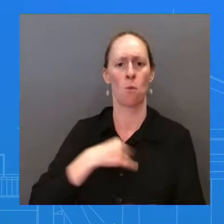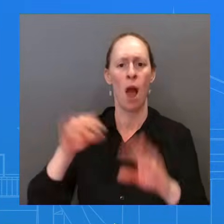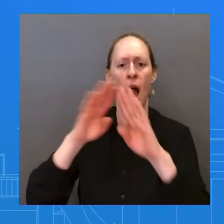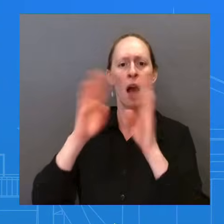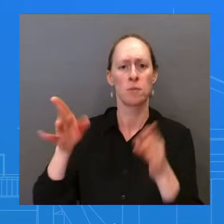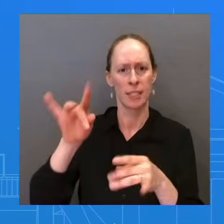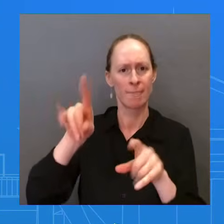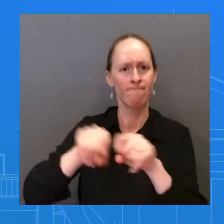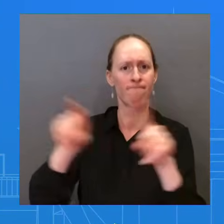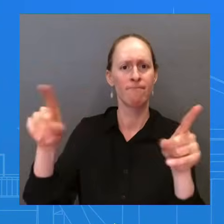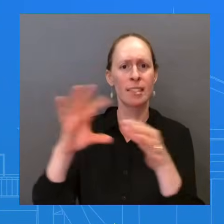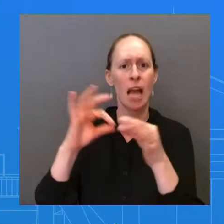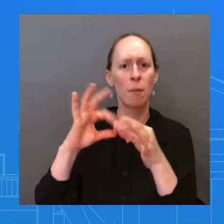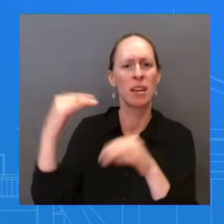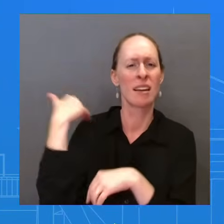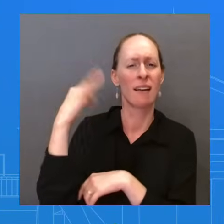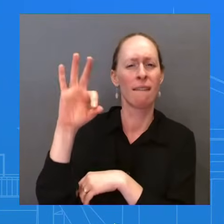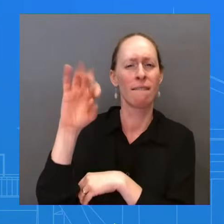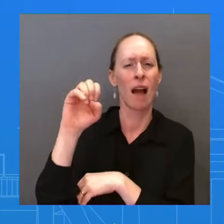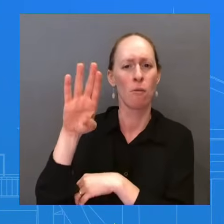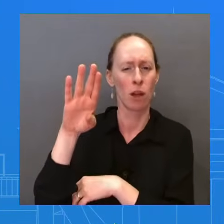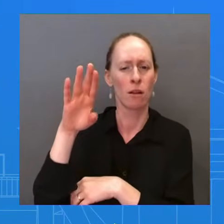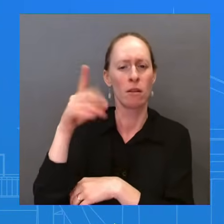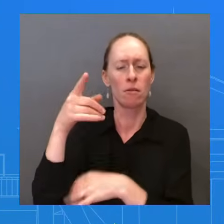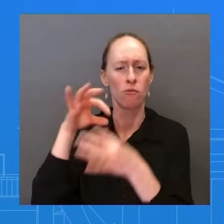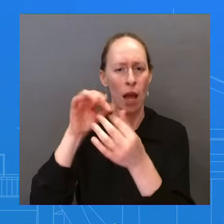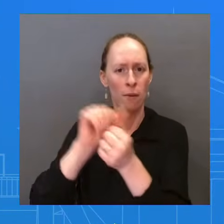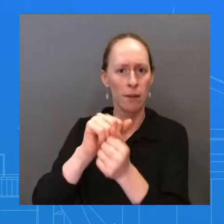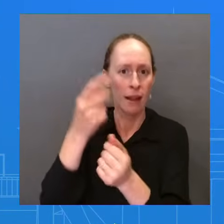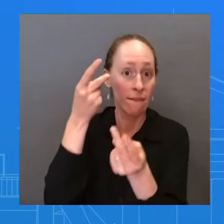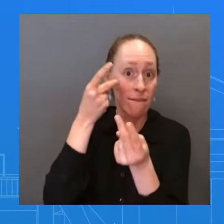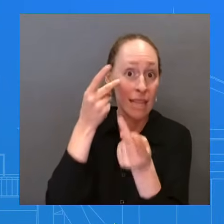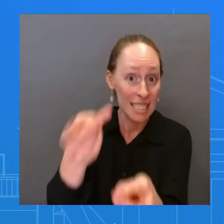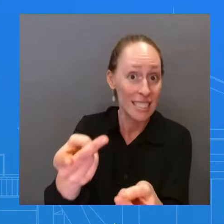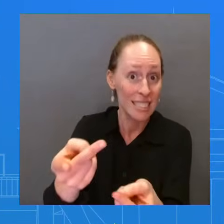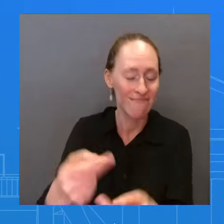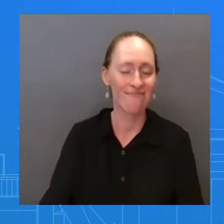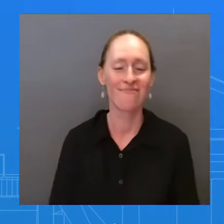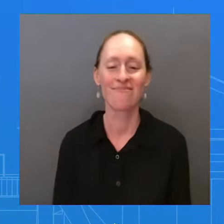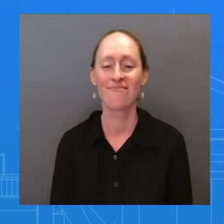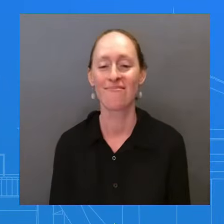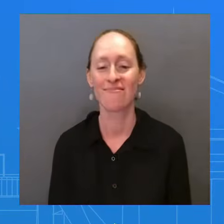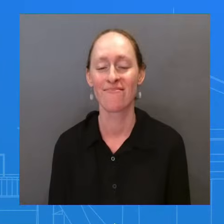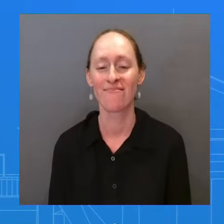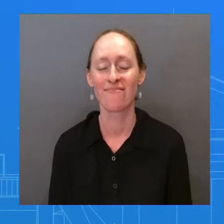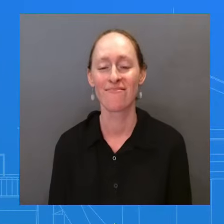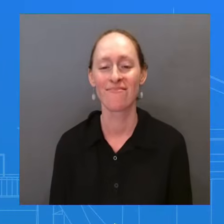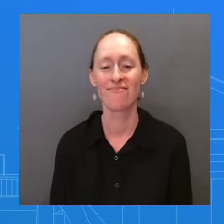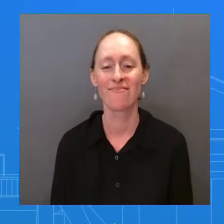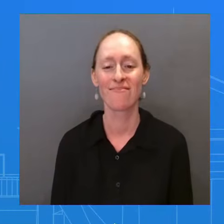Apparently, President Biden, at that time, accepted an invitation to go down to Brazil. Haven't heard any updates since then.